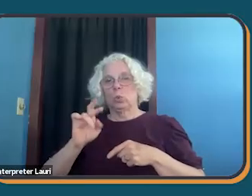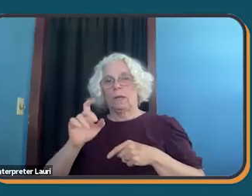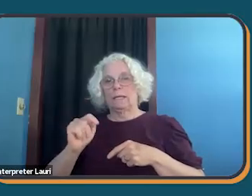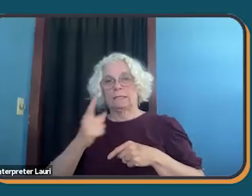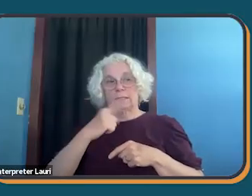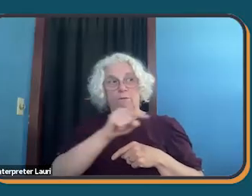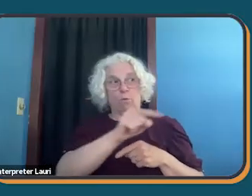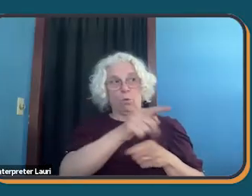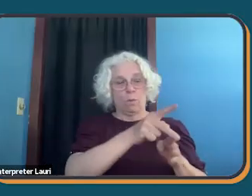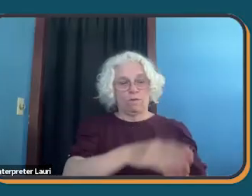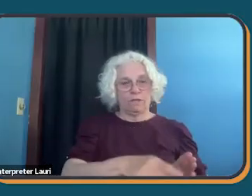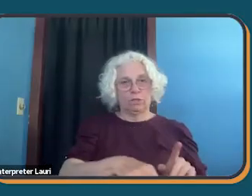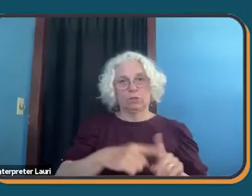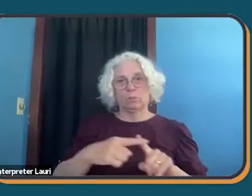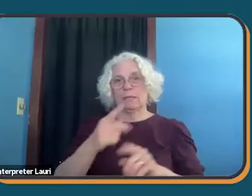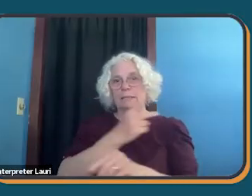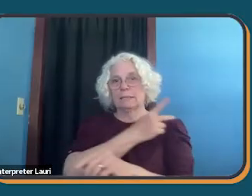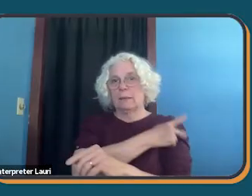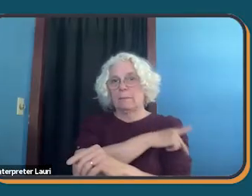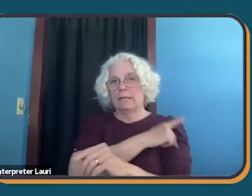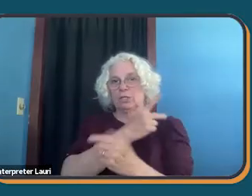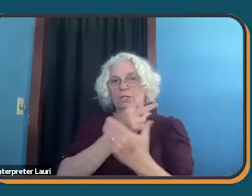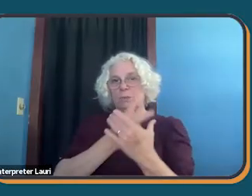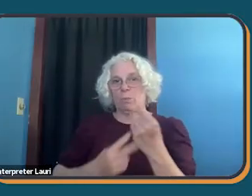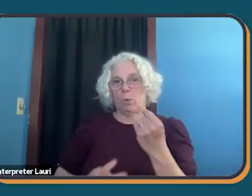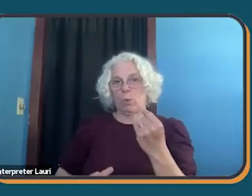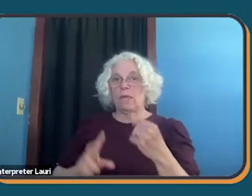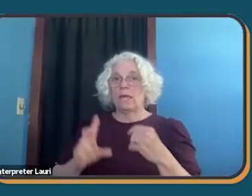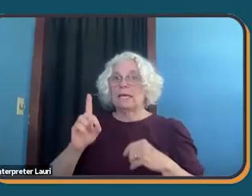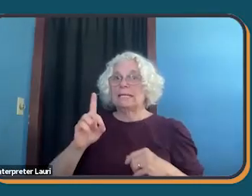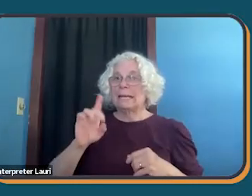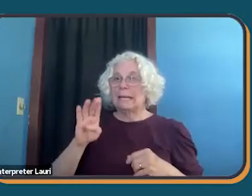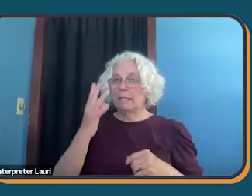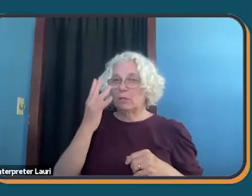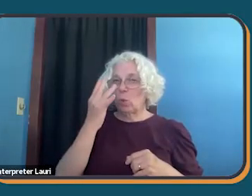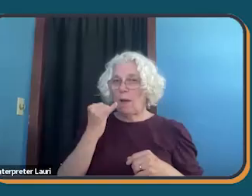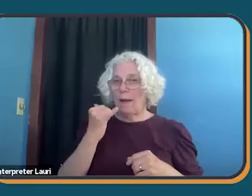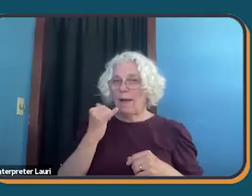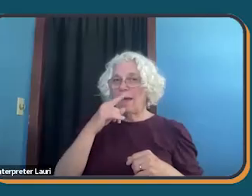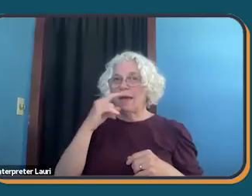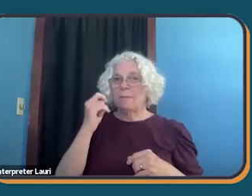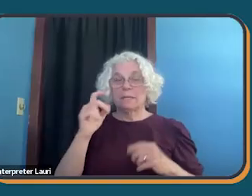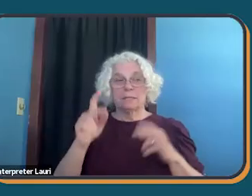while many disability-competent care resources exist online, they can be hard to find.